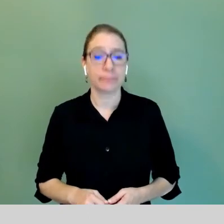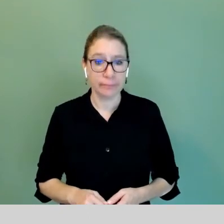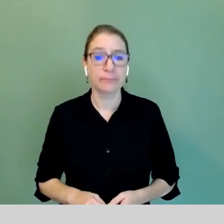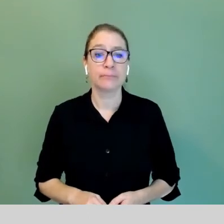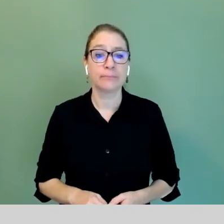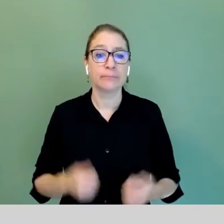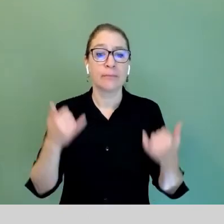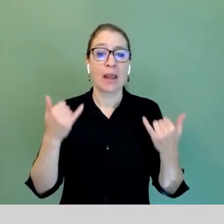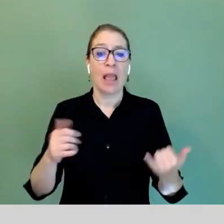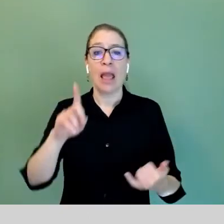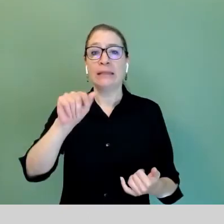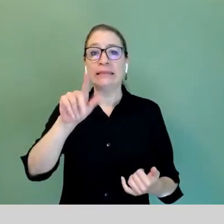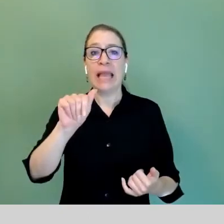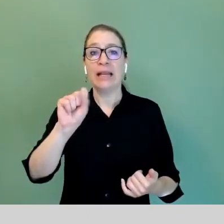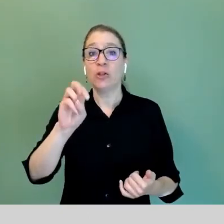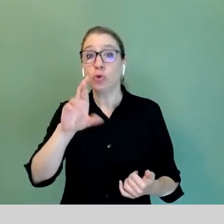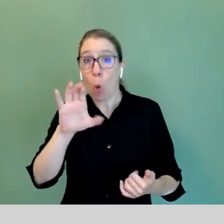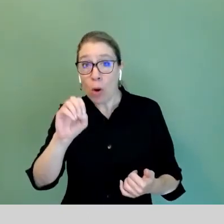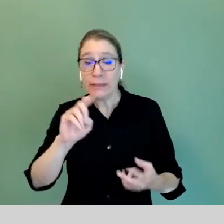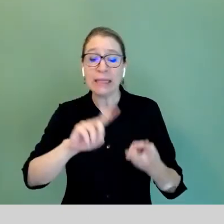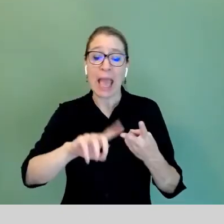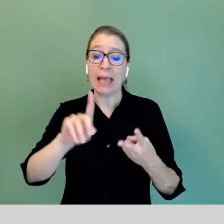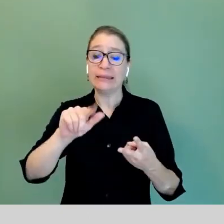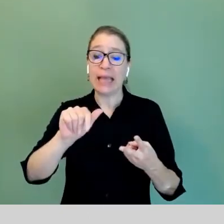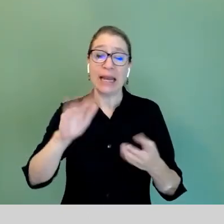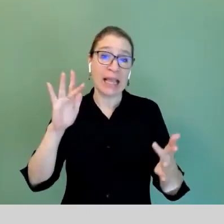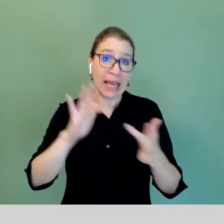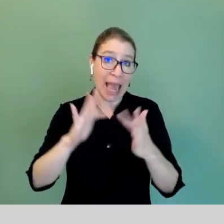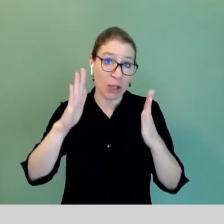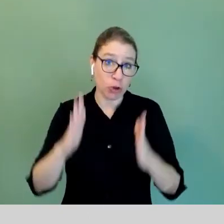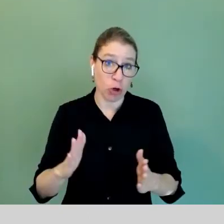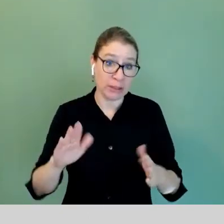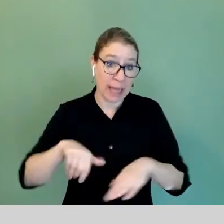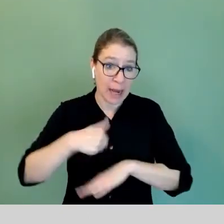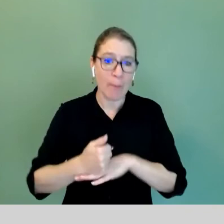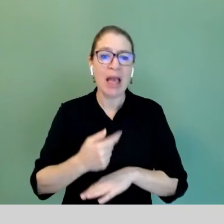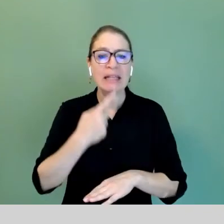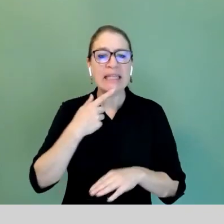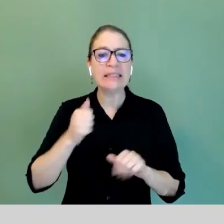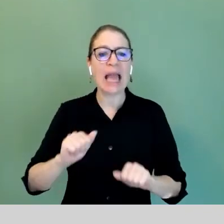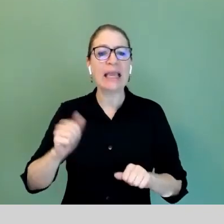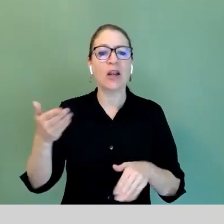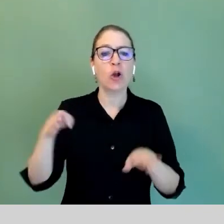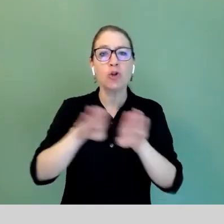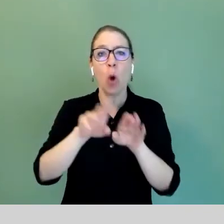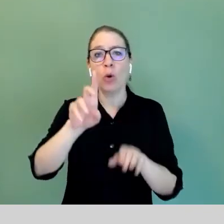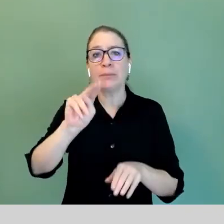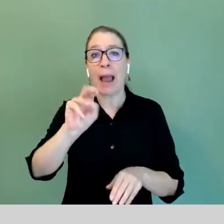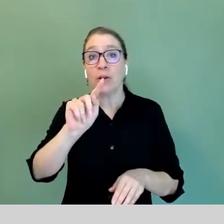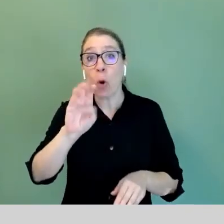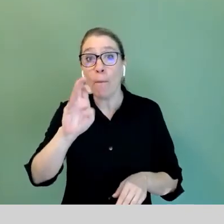I now have a data sources and data connector set up and it tells me I can close my notebook and delete it. So I'm going to do just that.